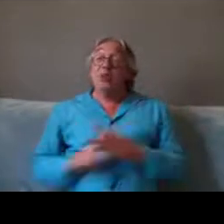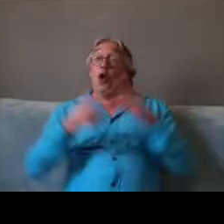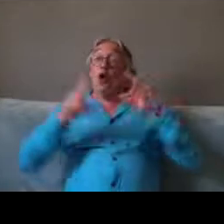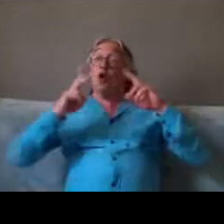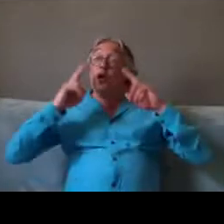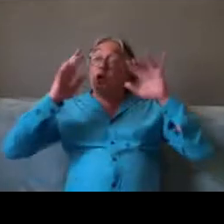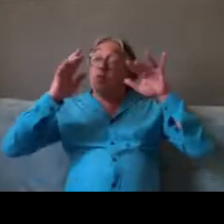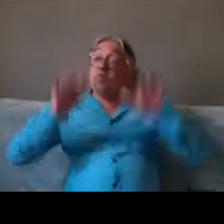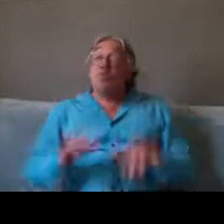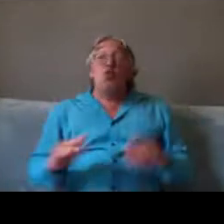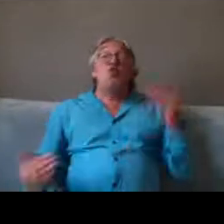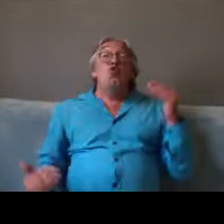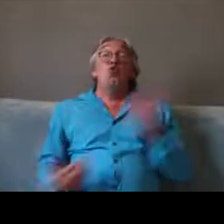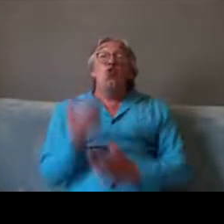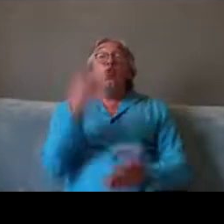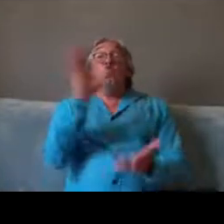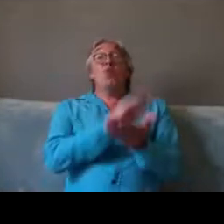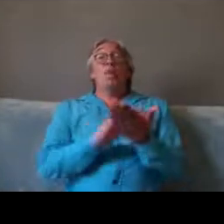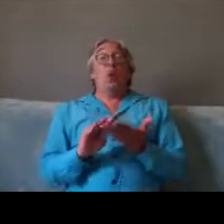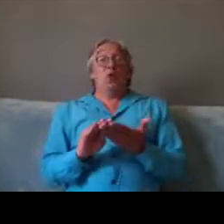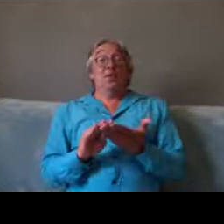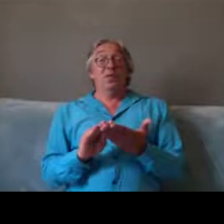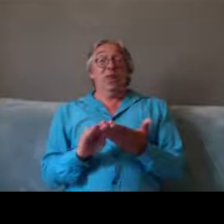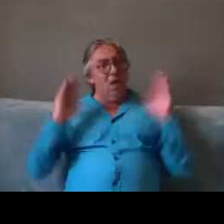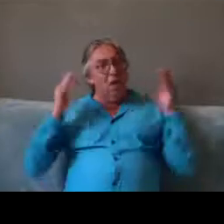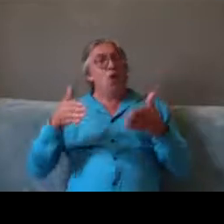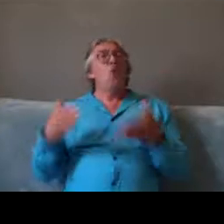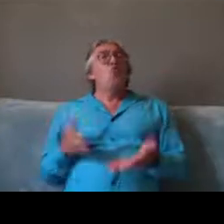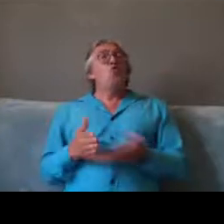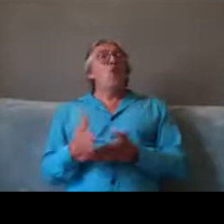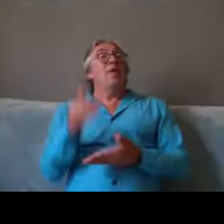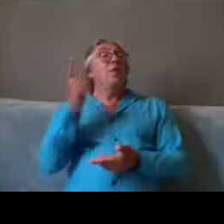And it's collaboration of associations of the Flemish government